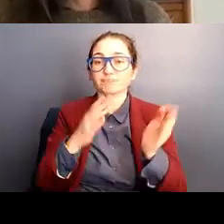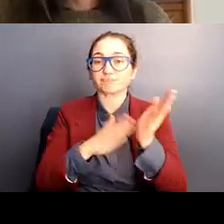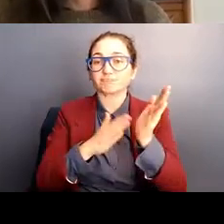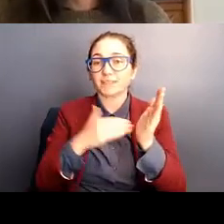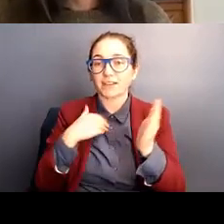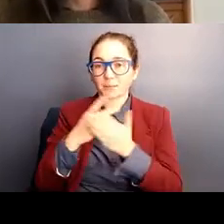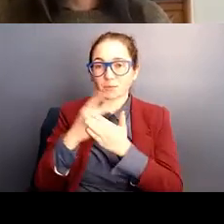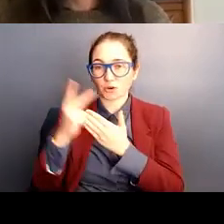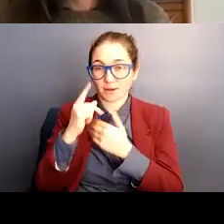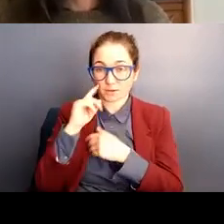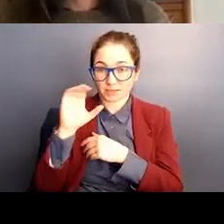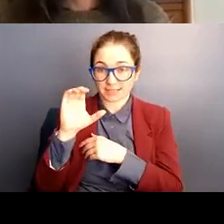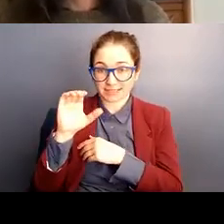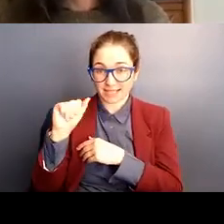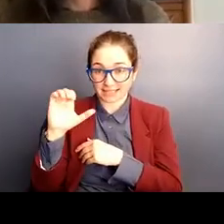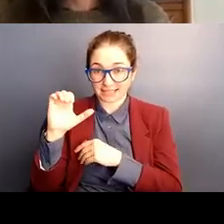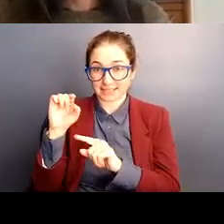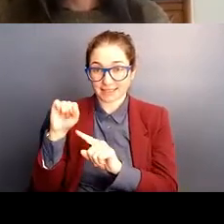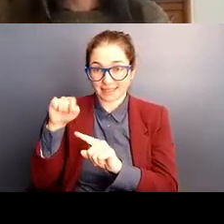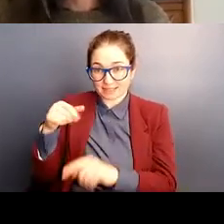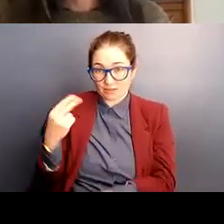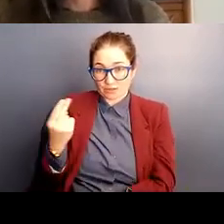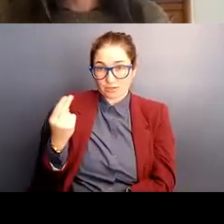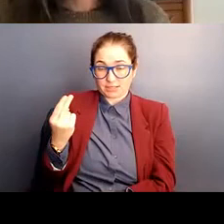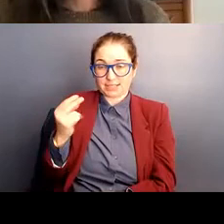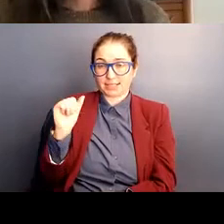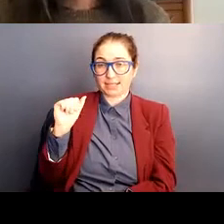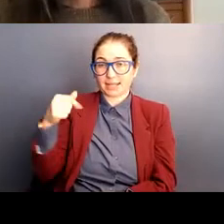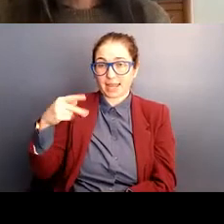for CCAC that's actually this Thursday, April 22, adapting